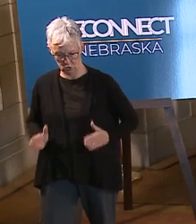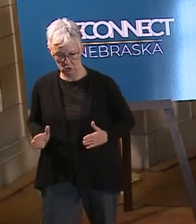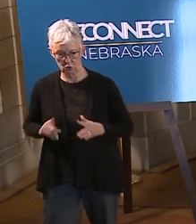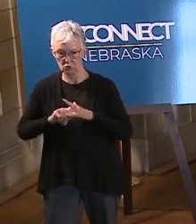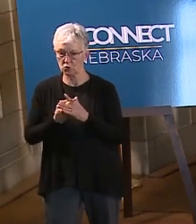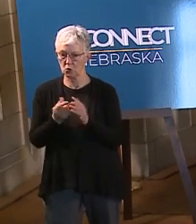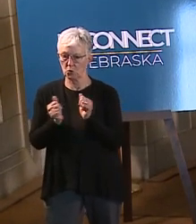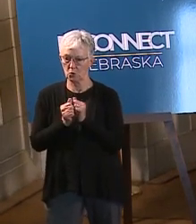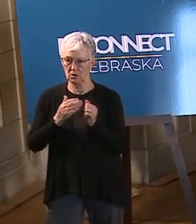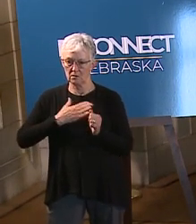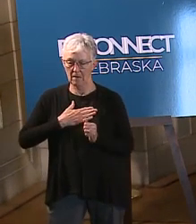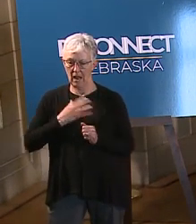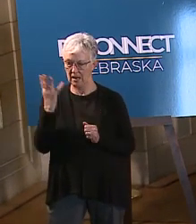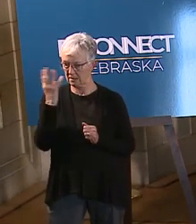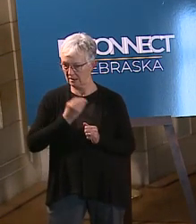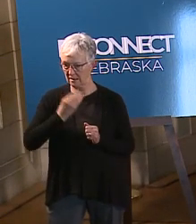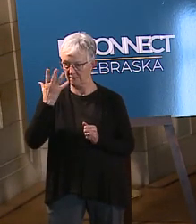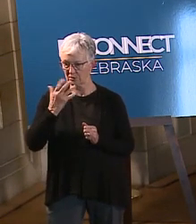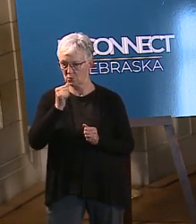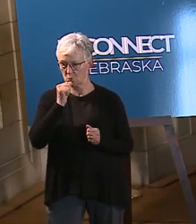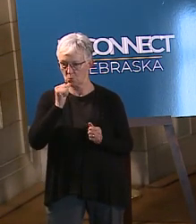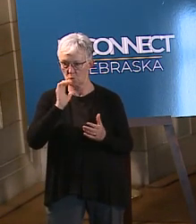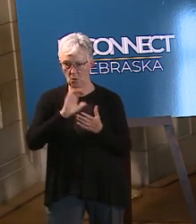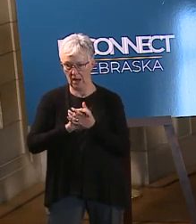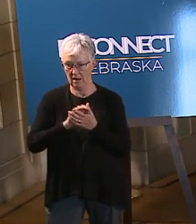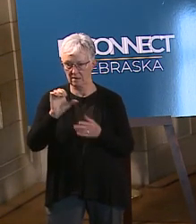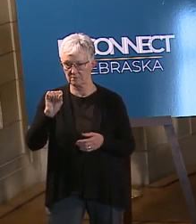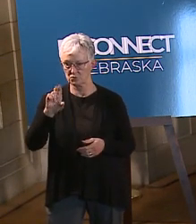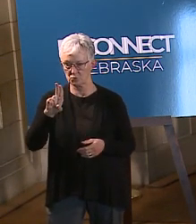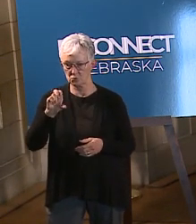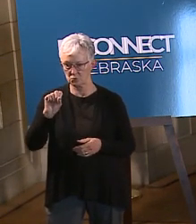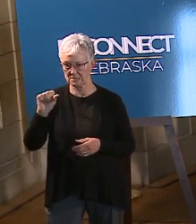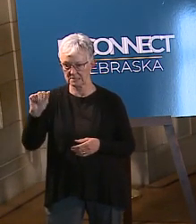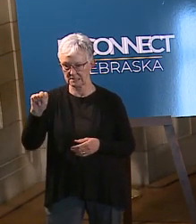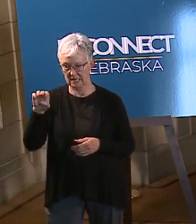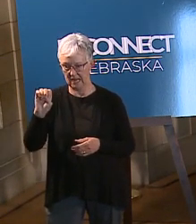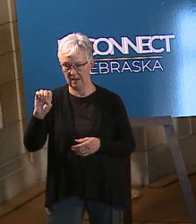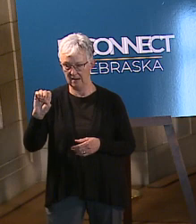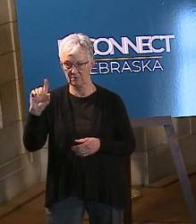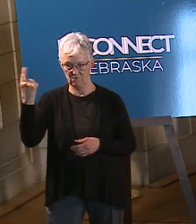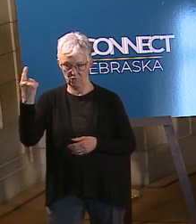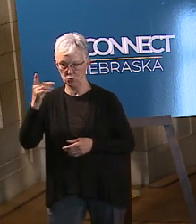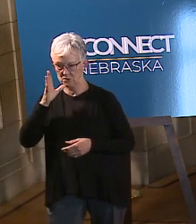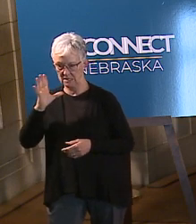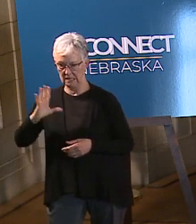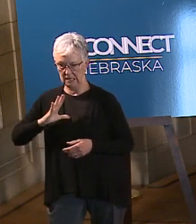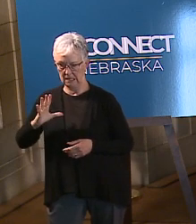NORMALCY. SO TO TALK ABOUT THAT RETURN TO NORMALCY, TWO GUESTS HERE TODAY.